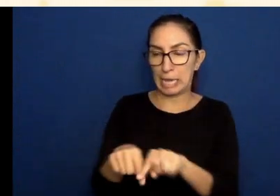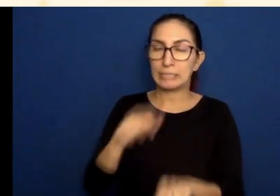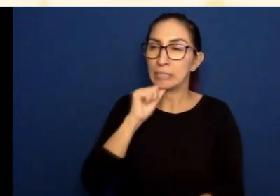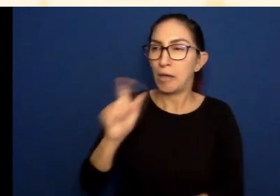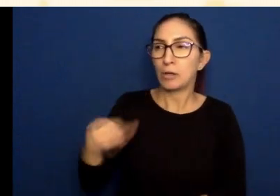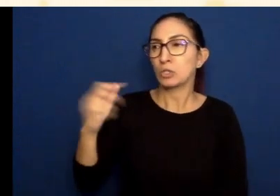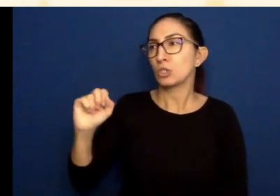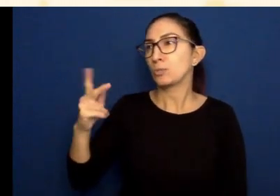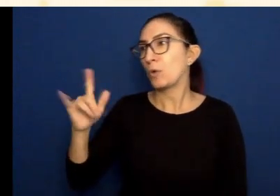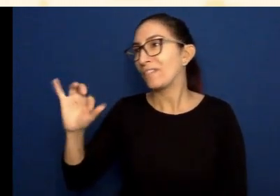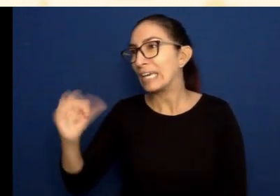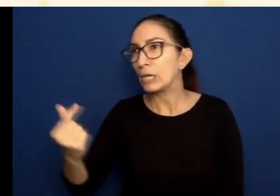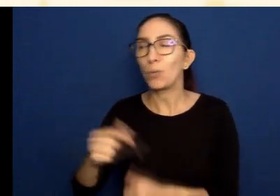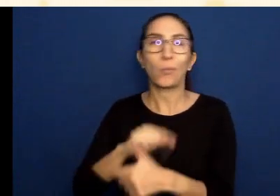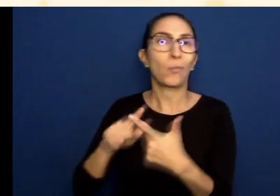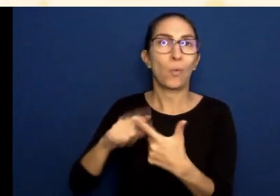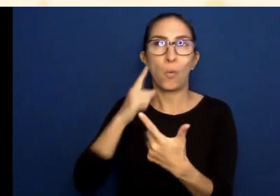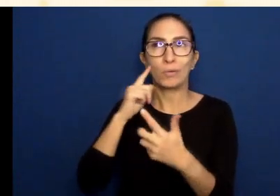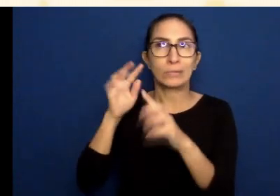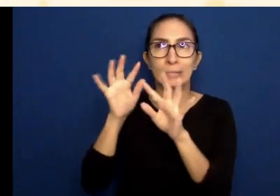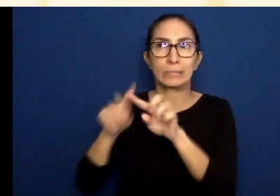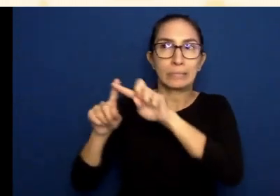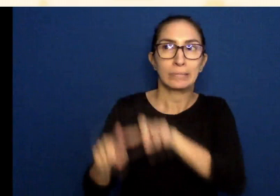And in fact, in the methodology, we say that responsive websites